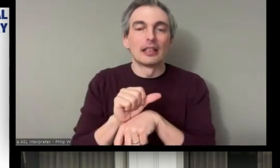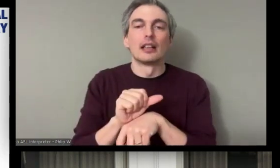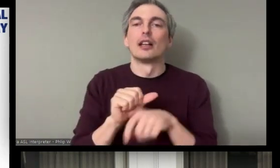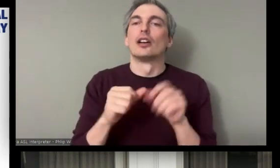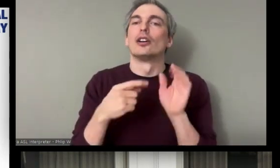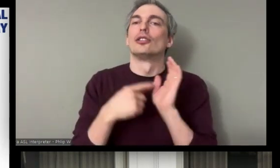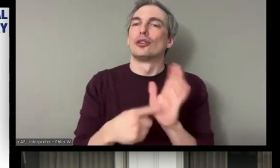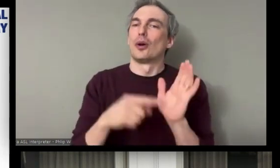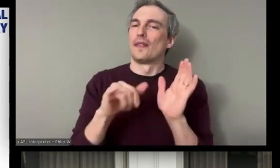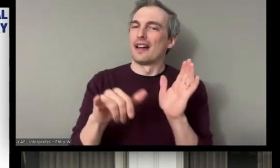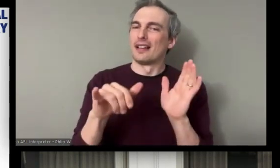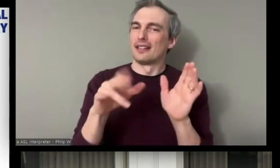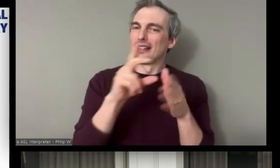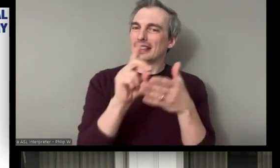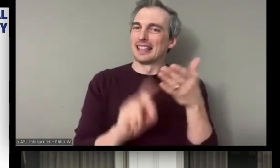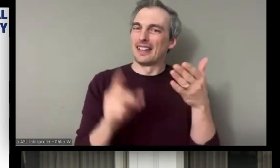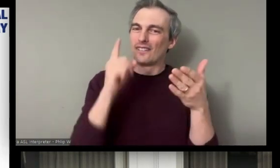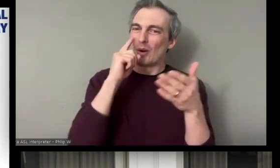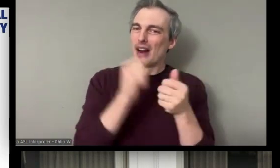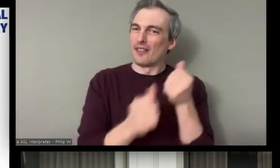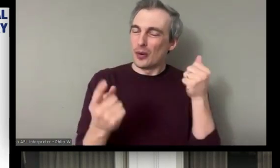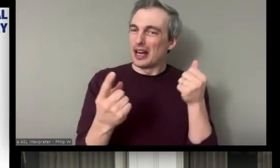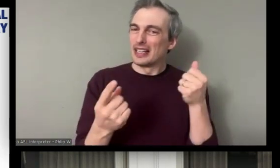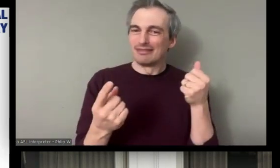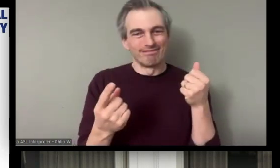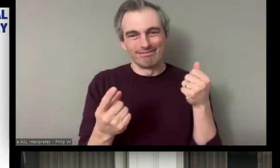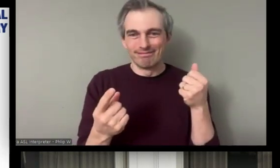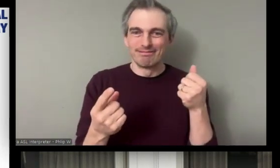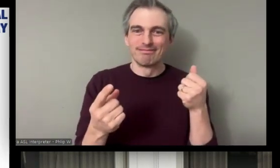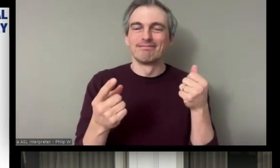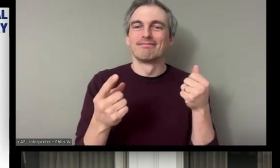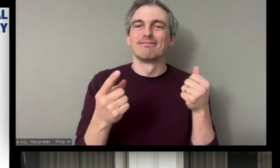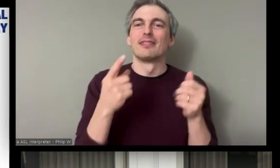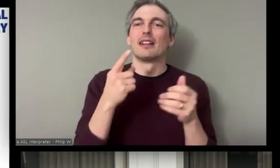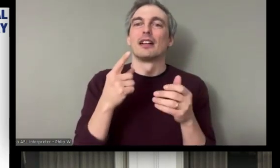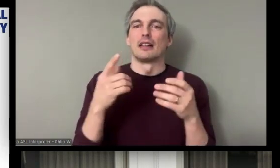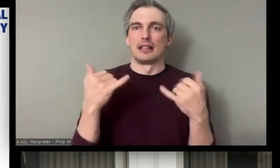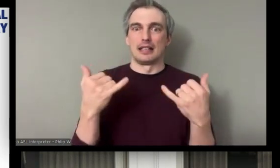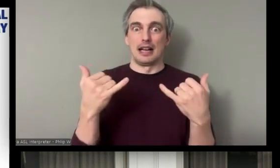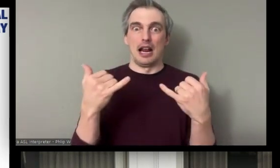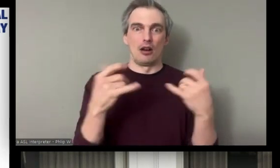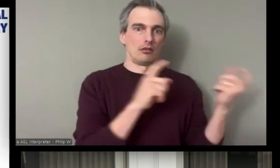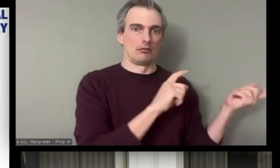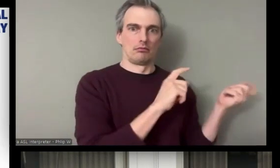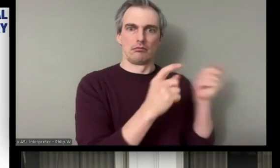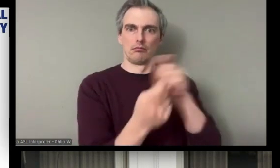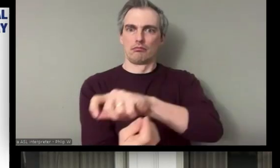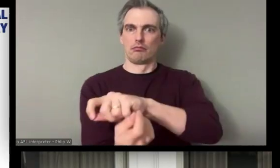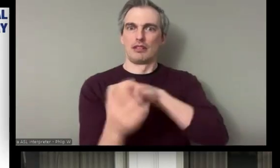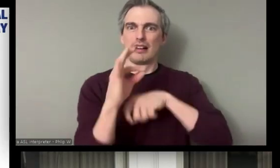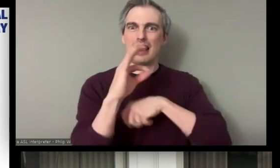It also addresses the fact that I think what they learned through the user testing of these experiences -- a lot of people were like... I don't want to be walking